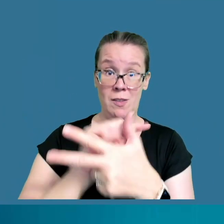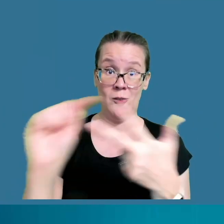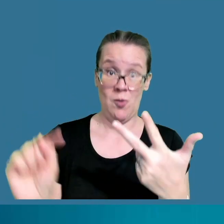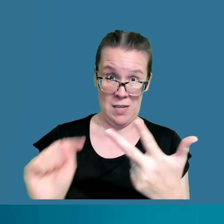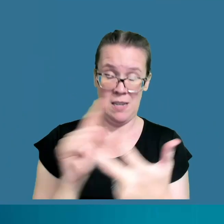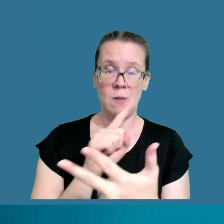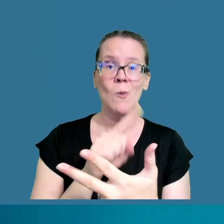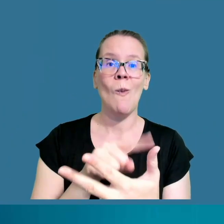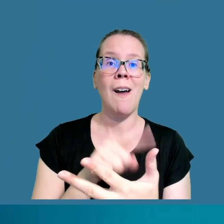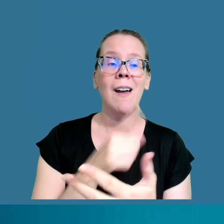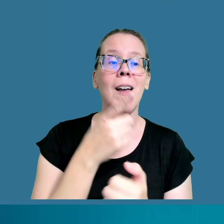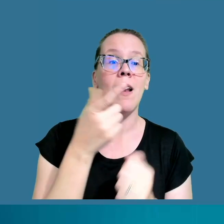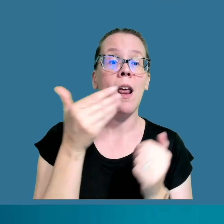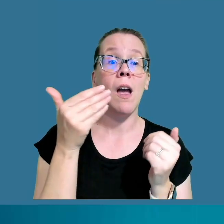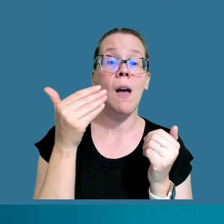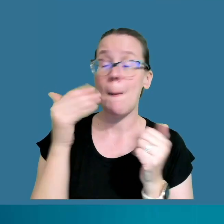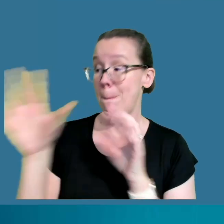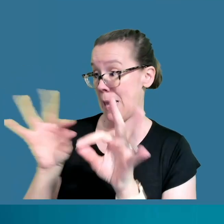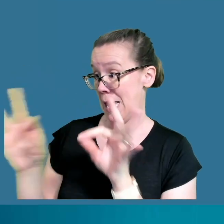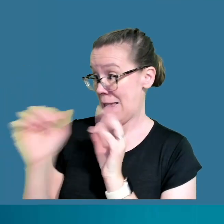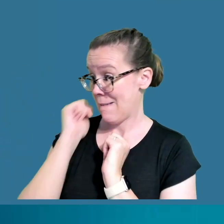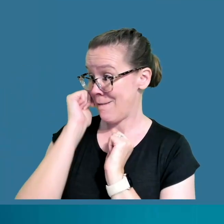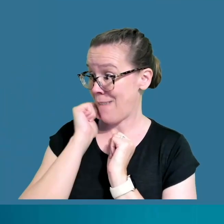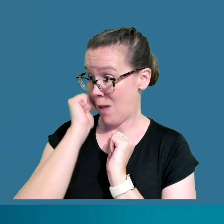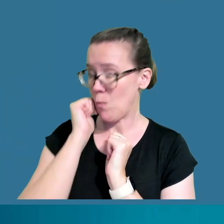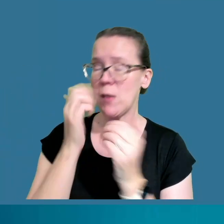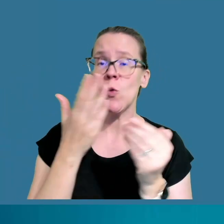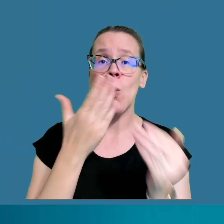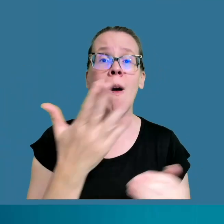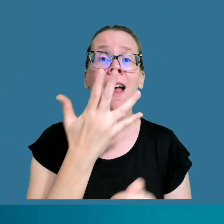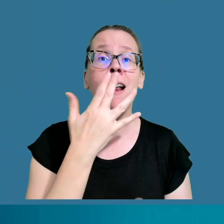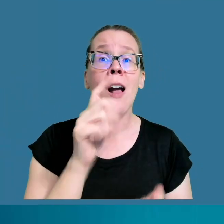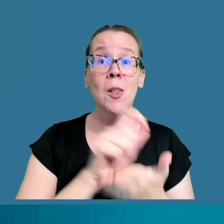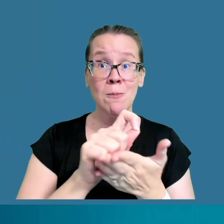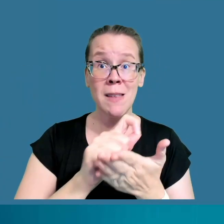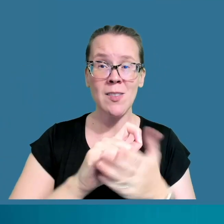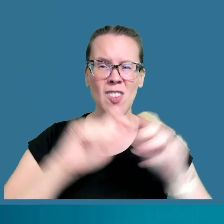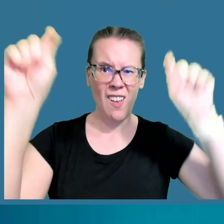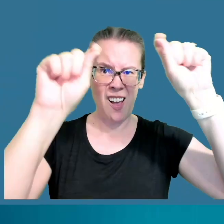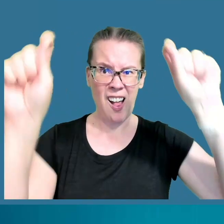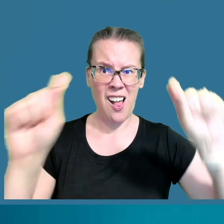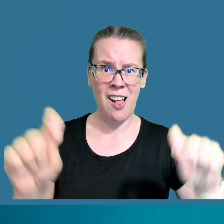involves three steps. First of all you've chosen your fabrics, and you're going to get colored